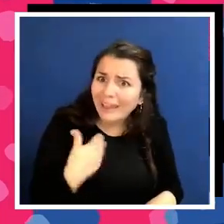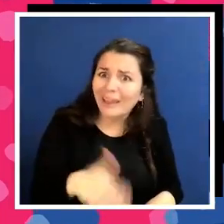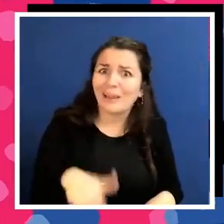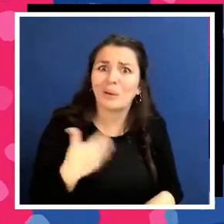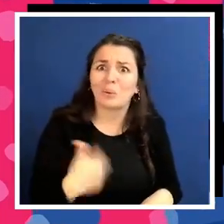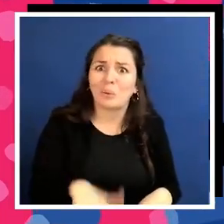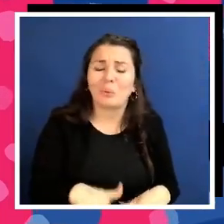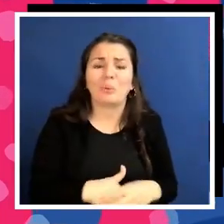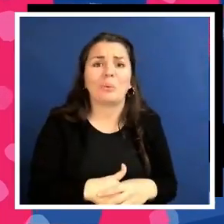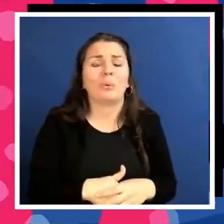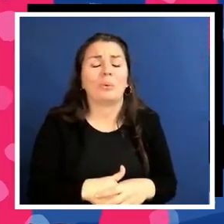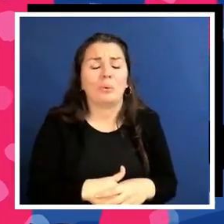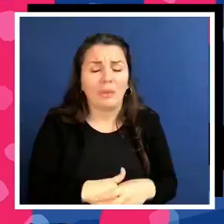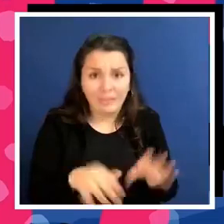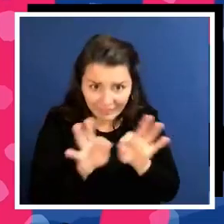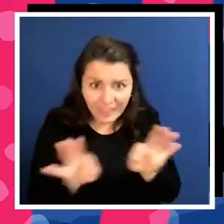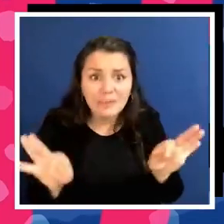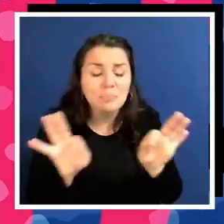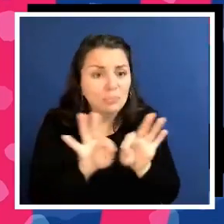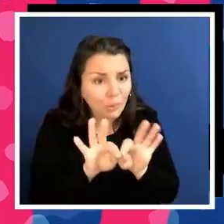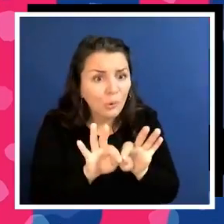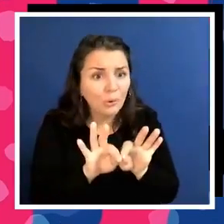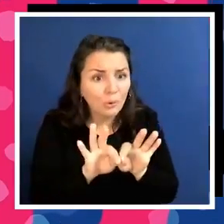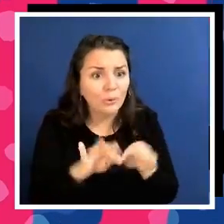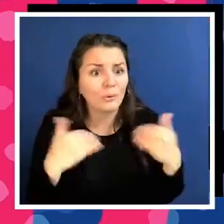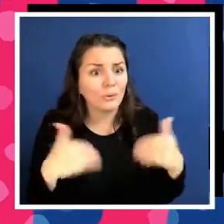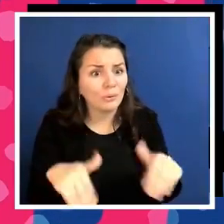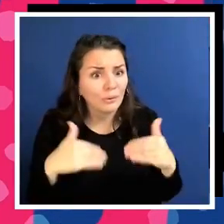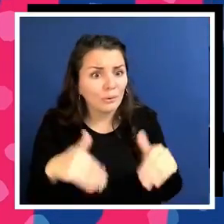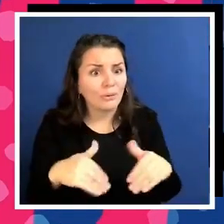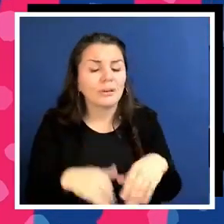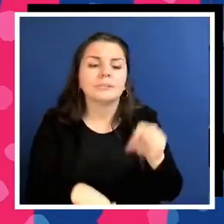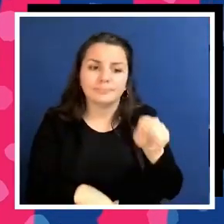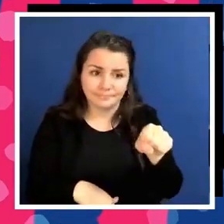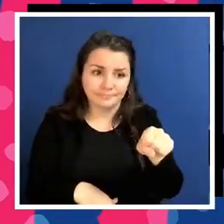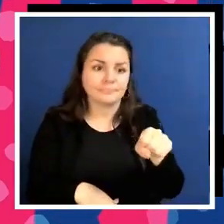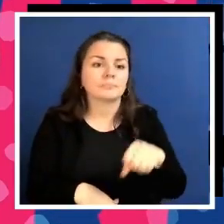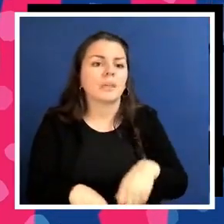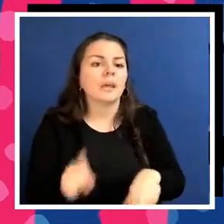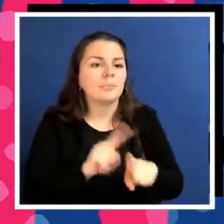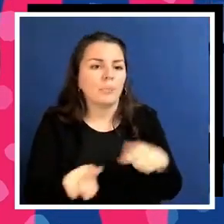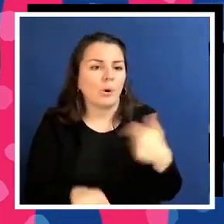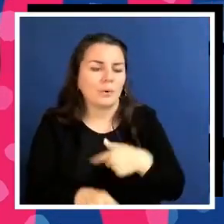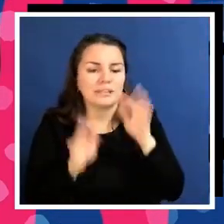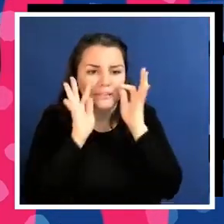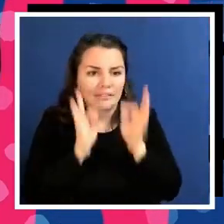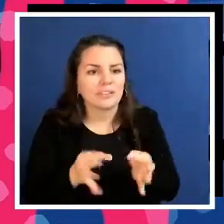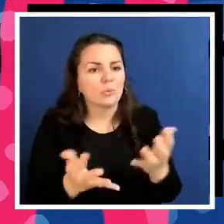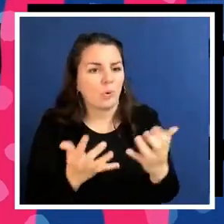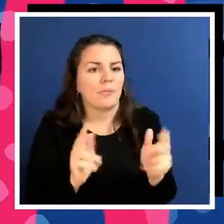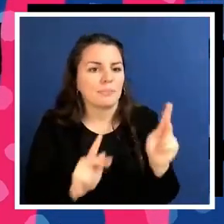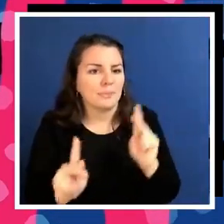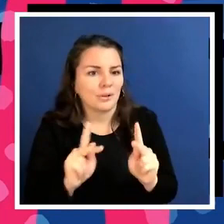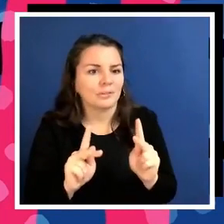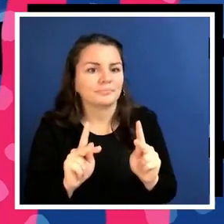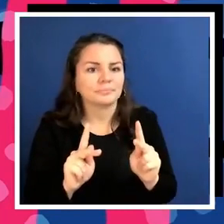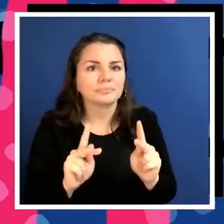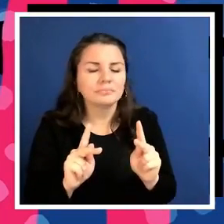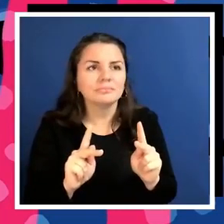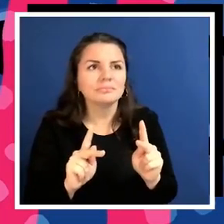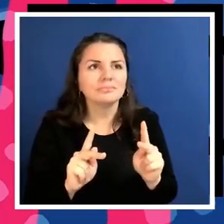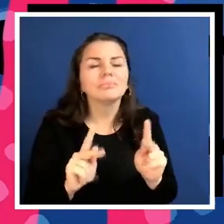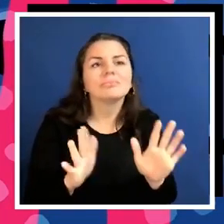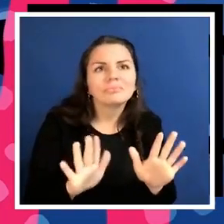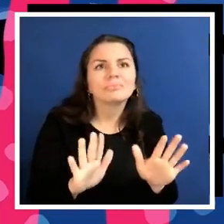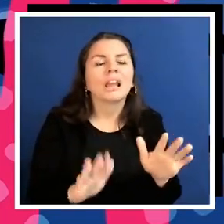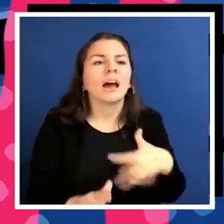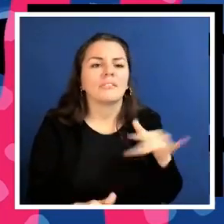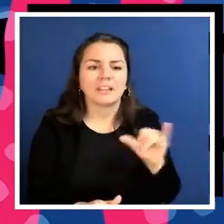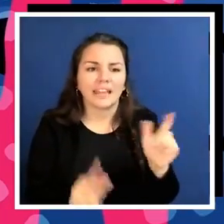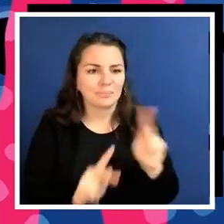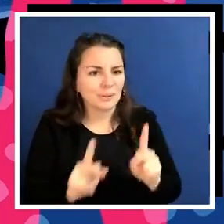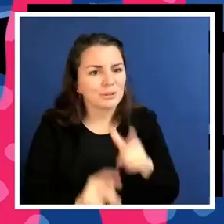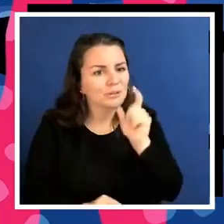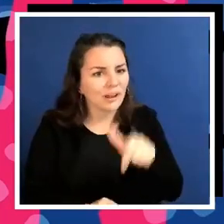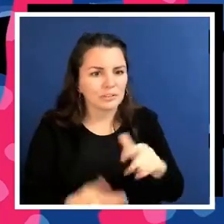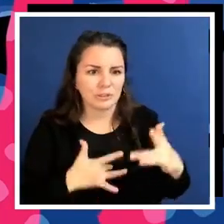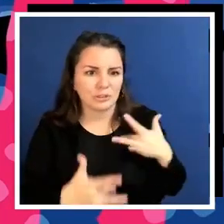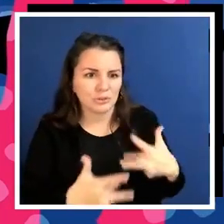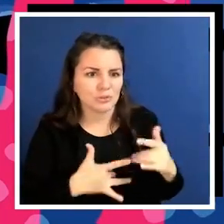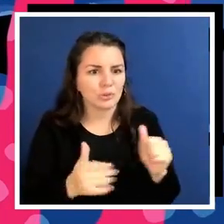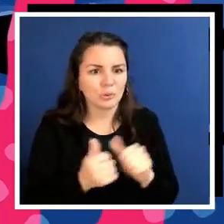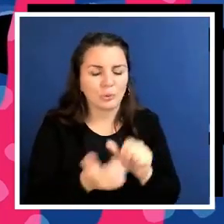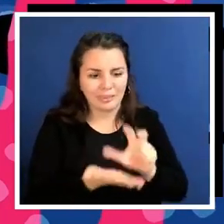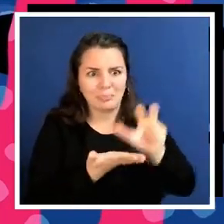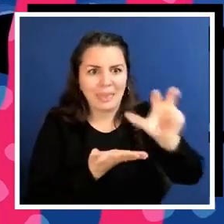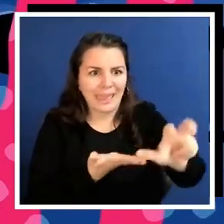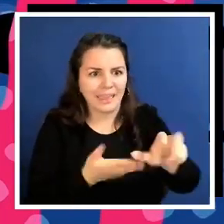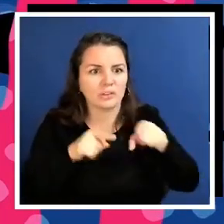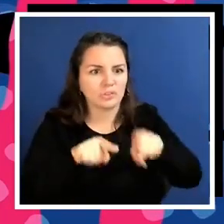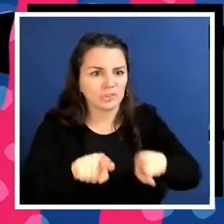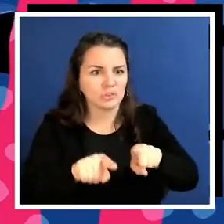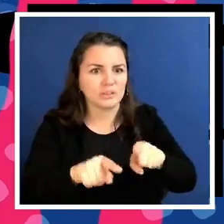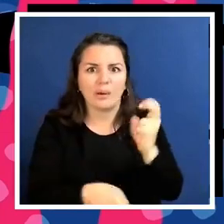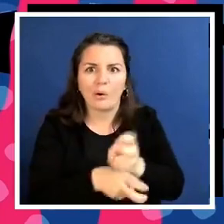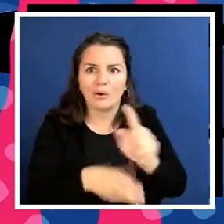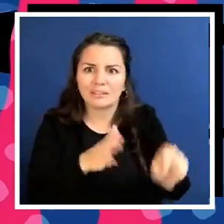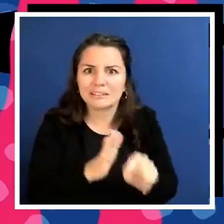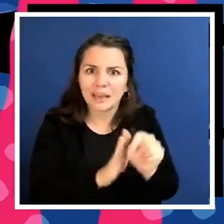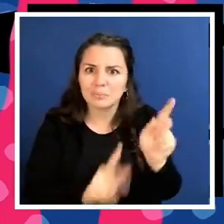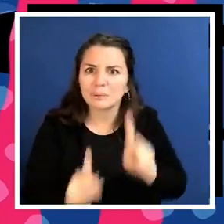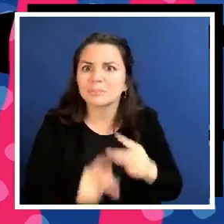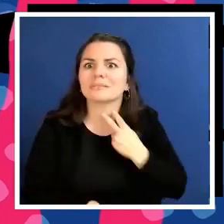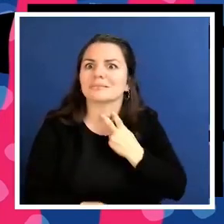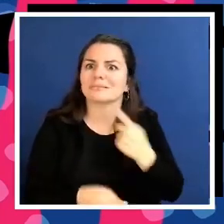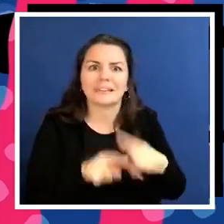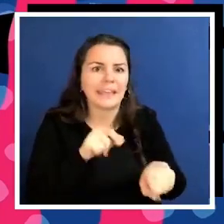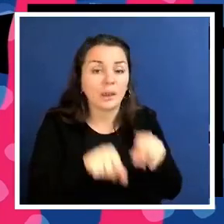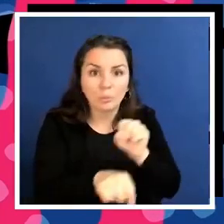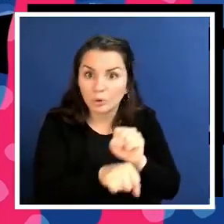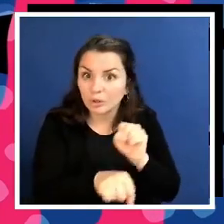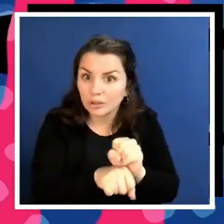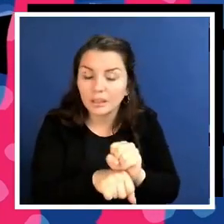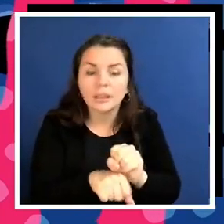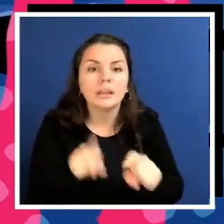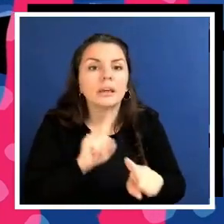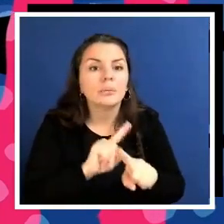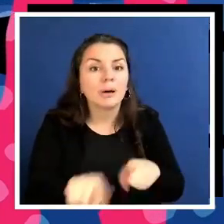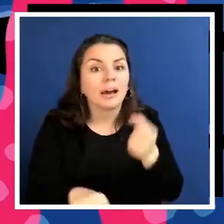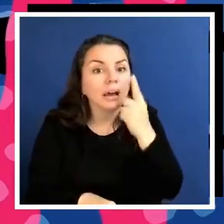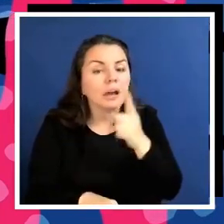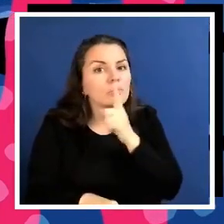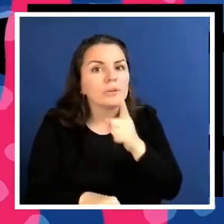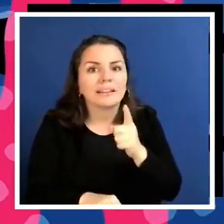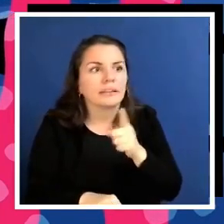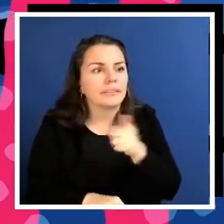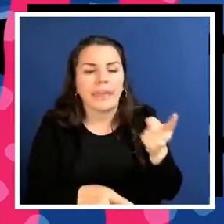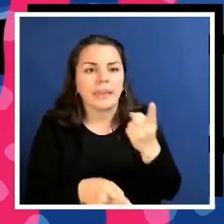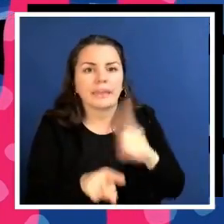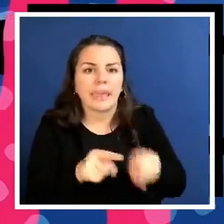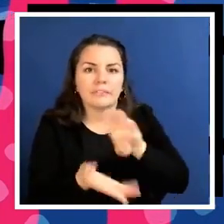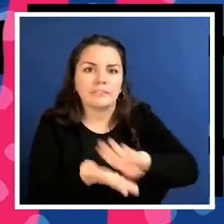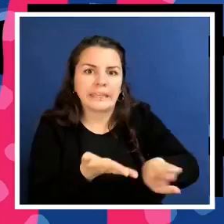MAKE SURE WE HAD SOMEWHERE TO